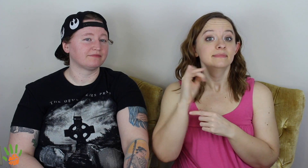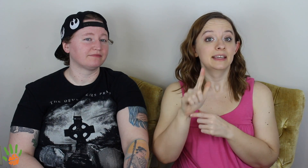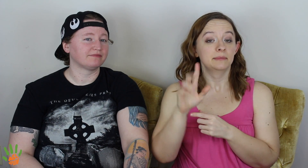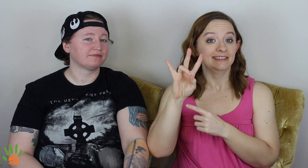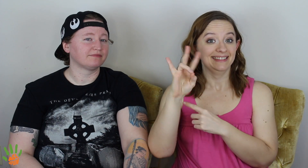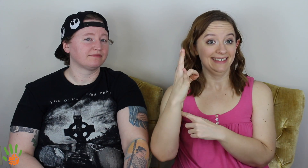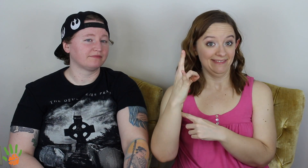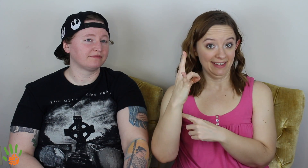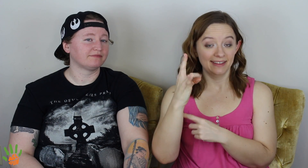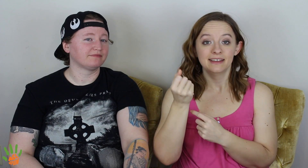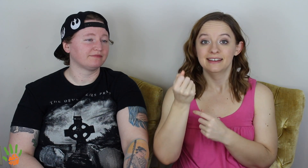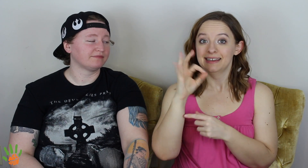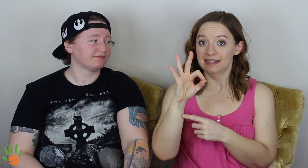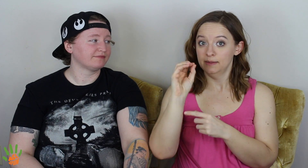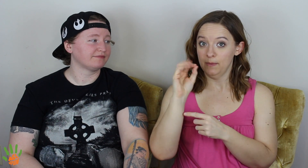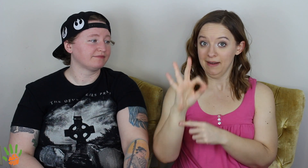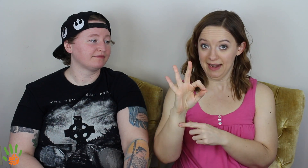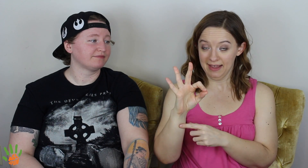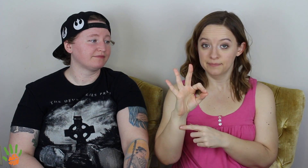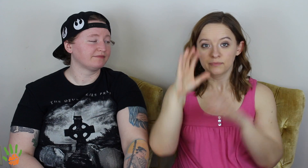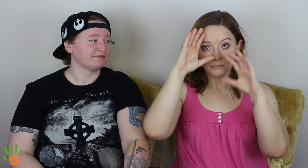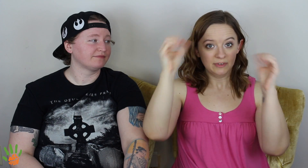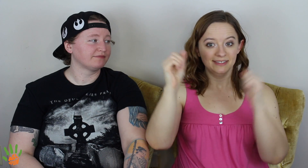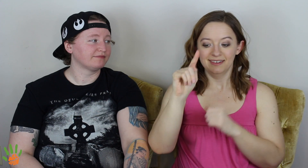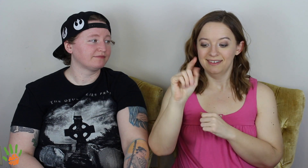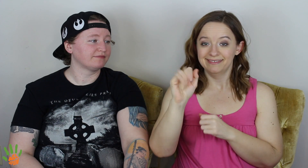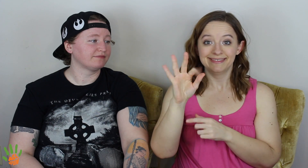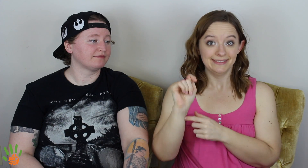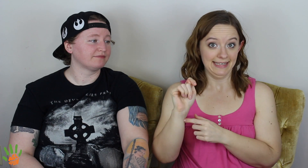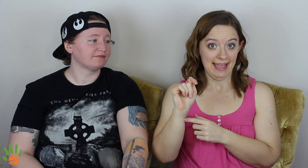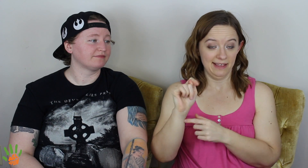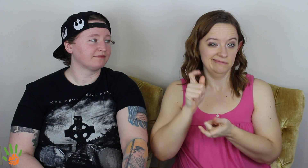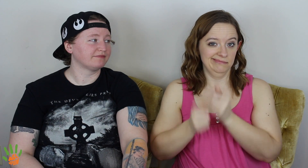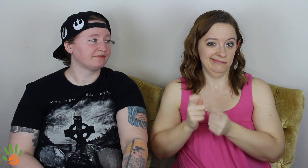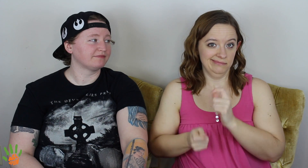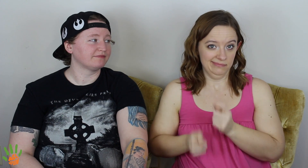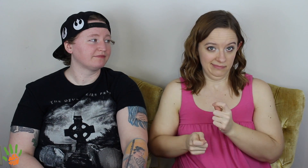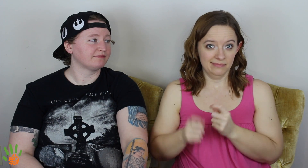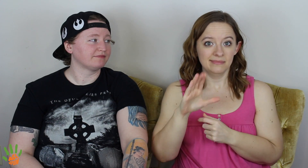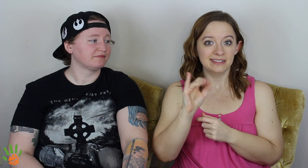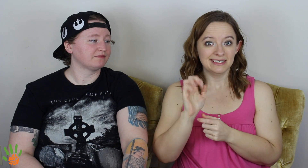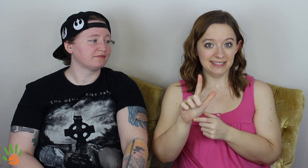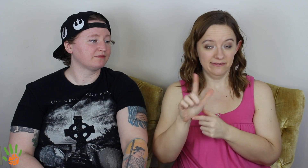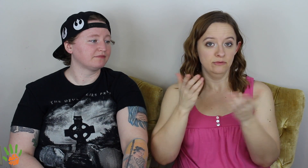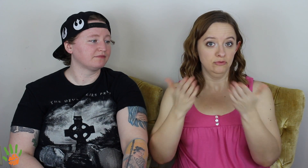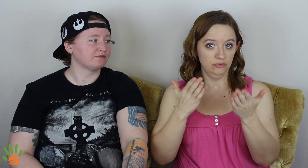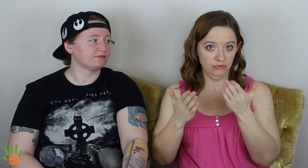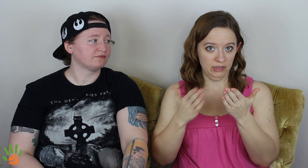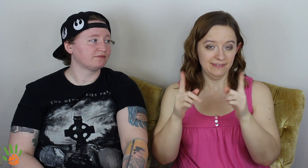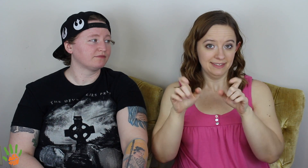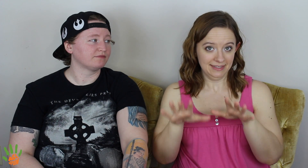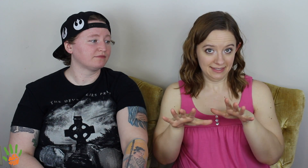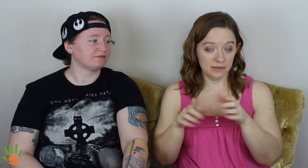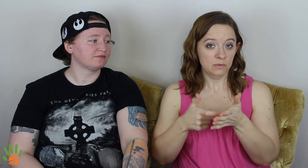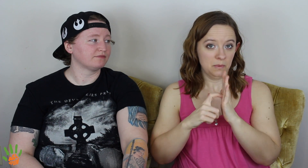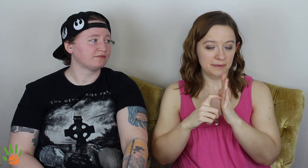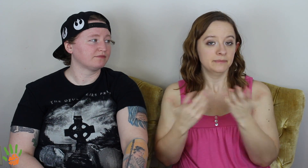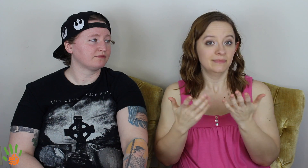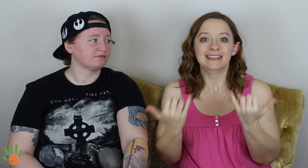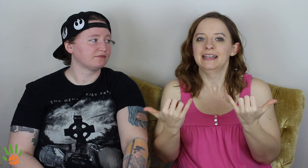April 7, 1909 President Taft modified Civil Service Exam requirements